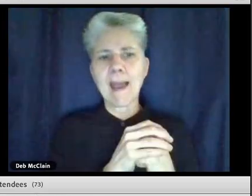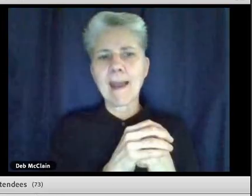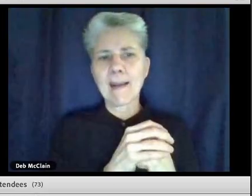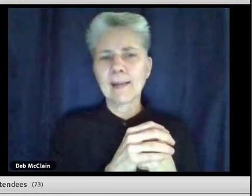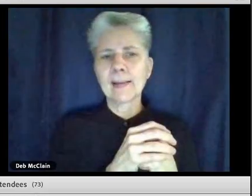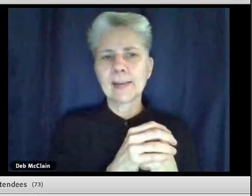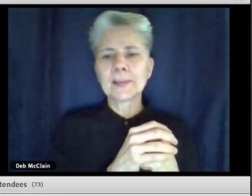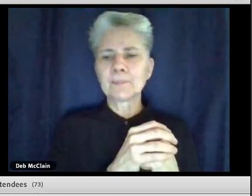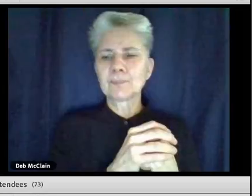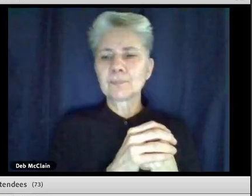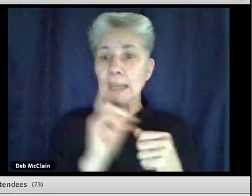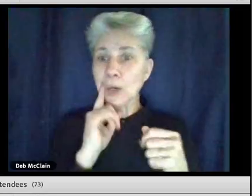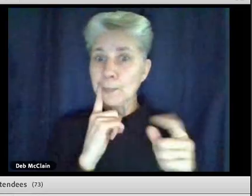I don't remember where.